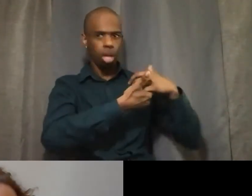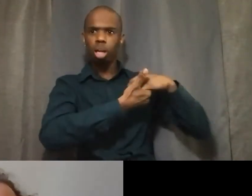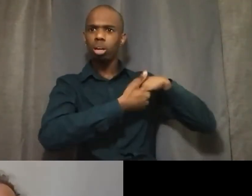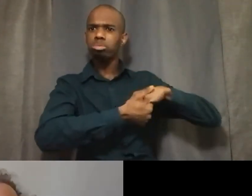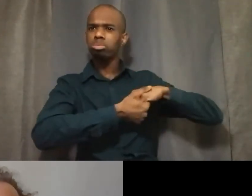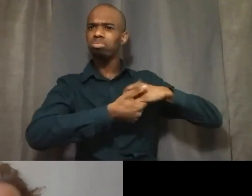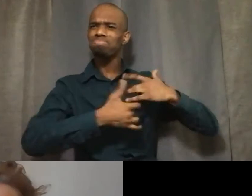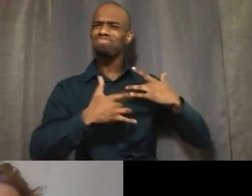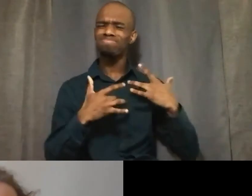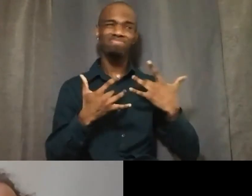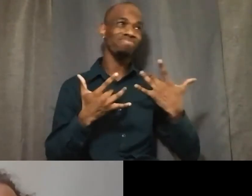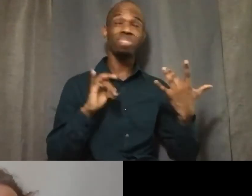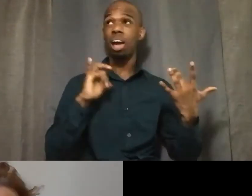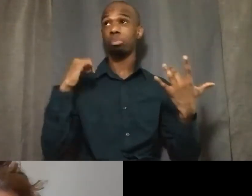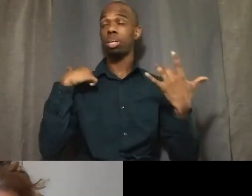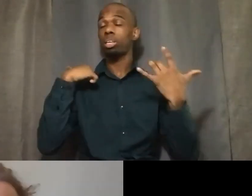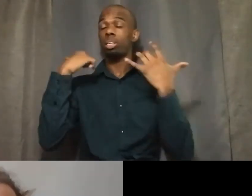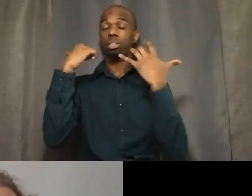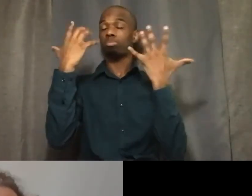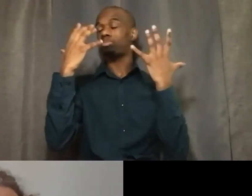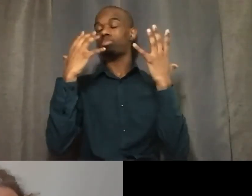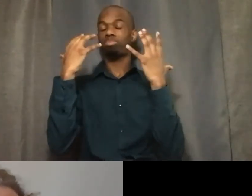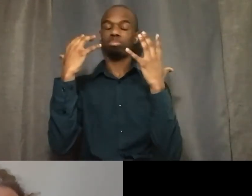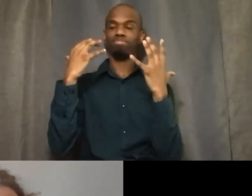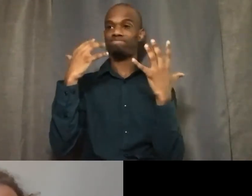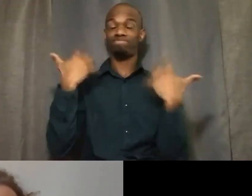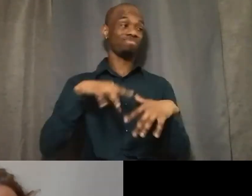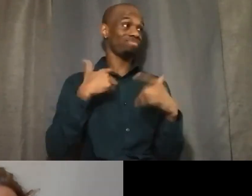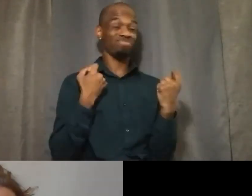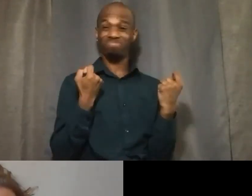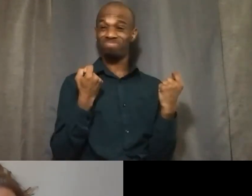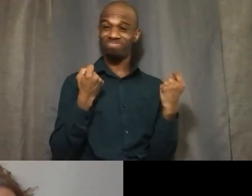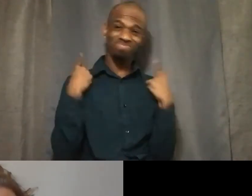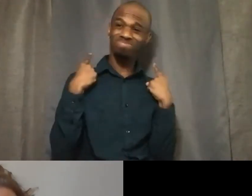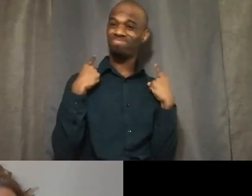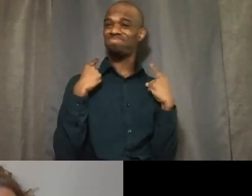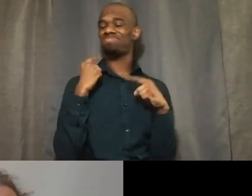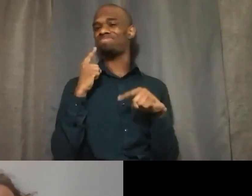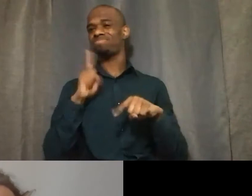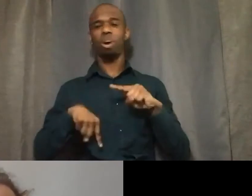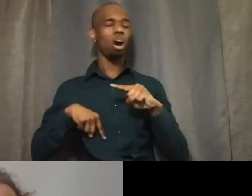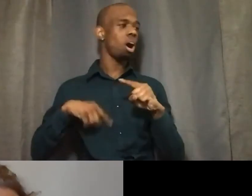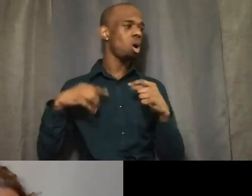my mind is blown about like the power of that and the timing of it, to be able to do that